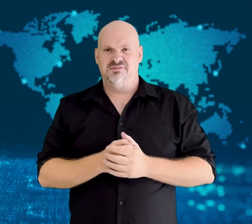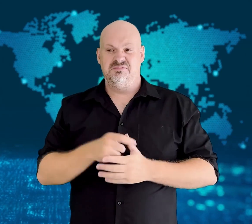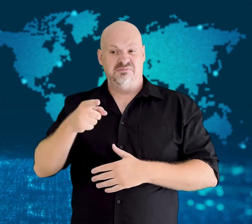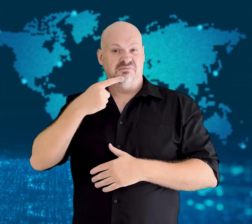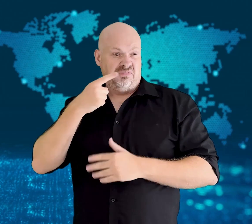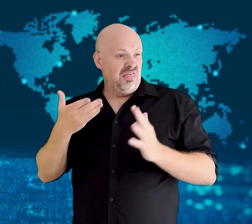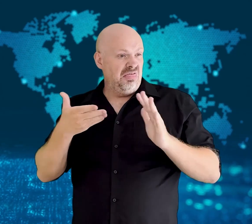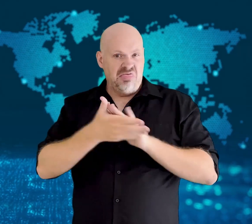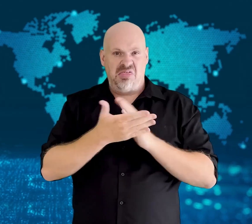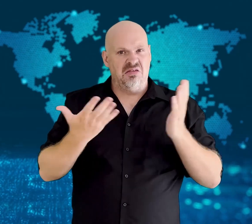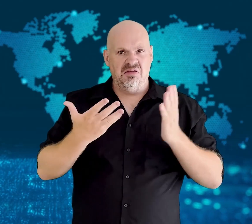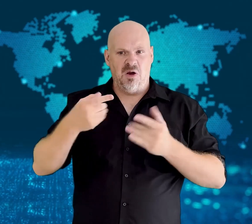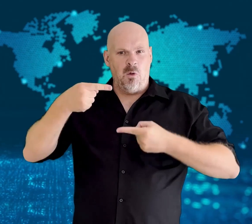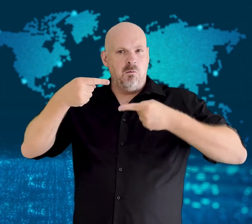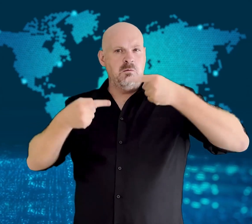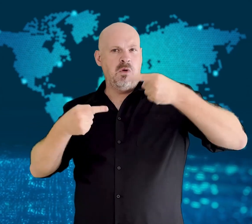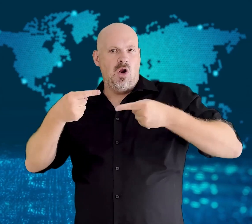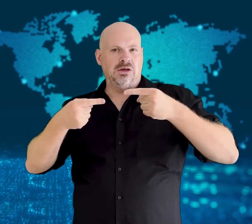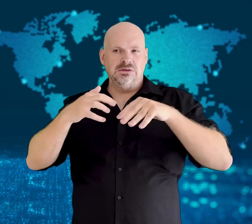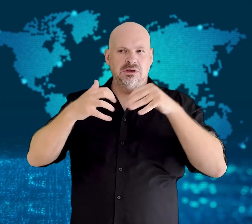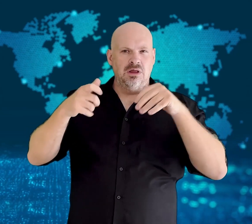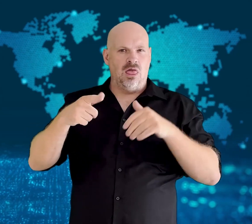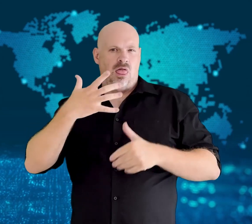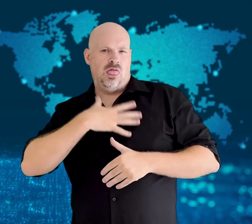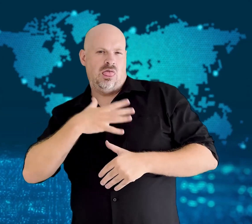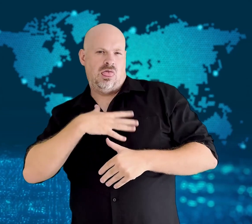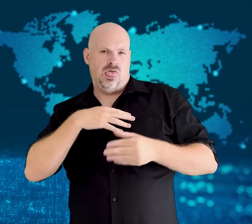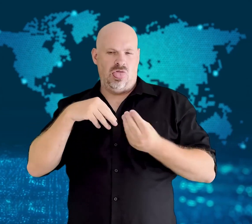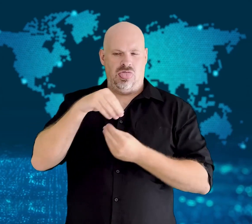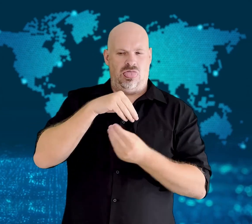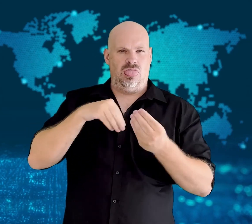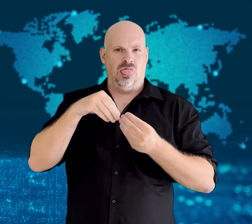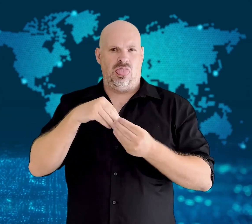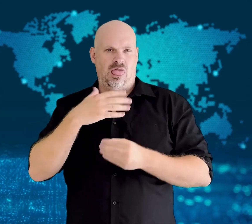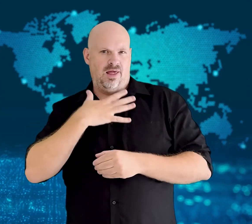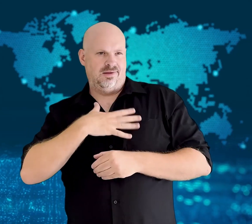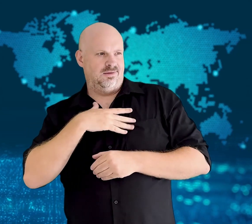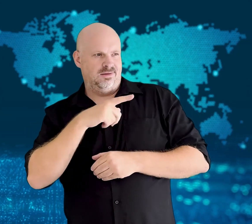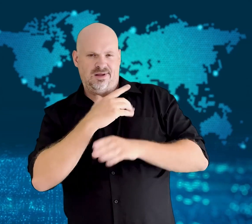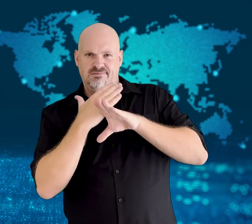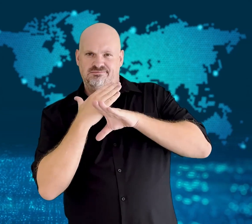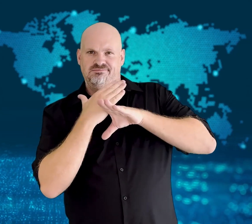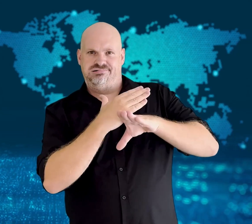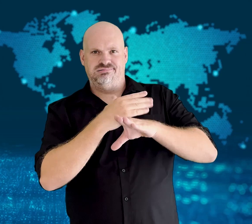and suggested the raid was part of a politically motivated